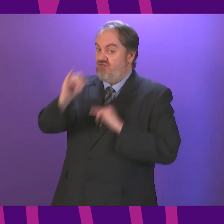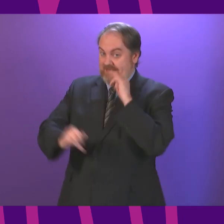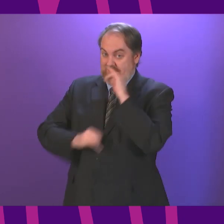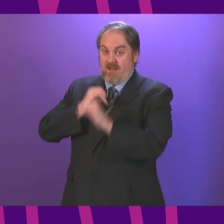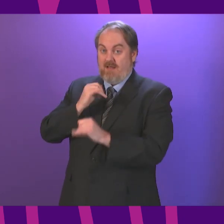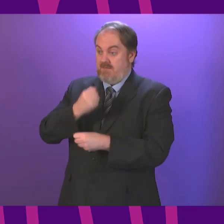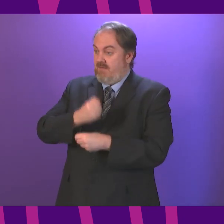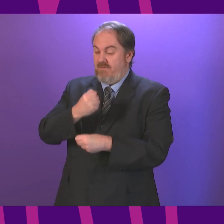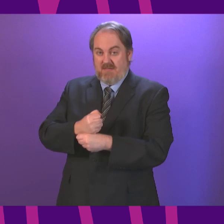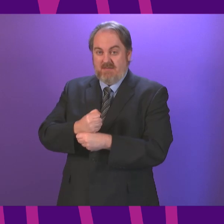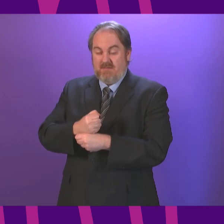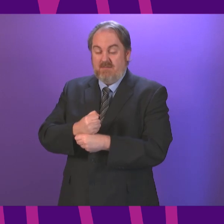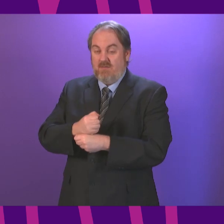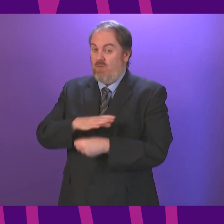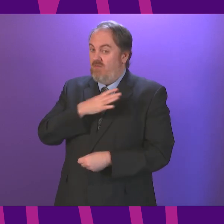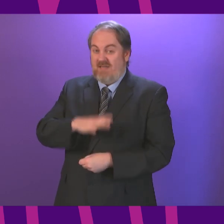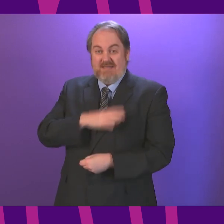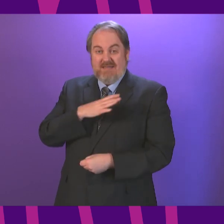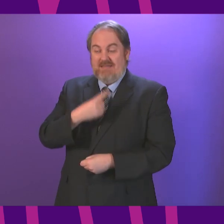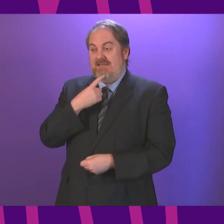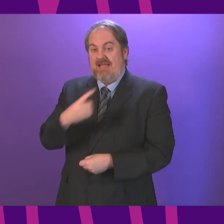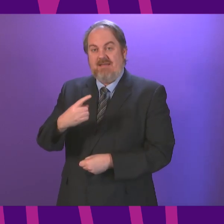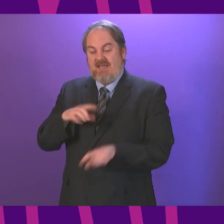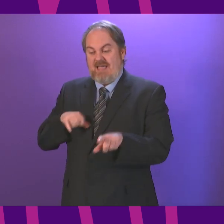attainment Scotland fund, but it also makes the point that the attainment fund needs to change.